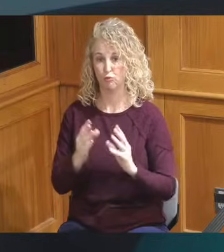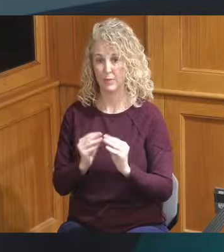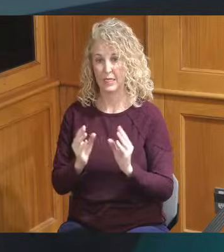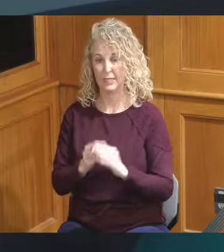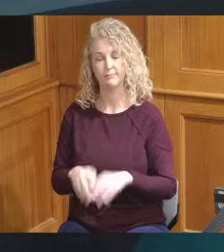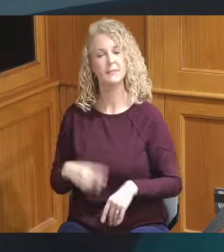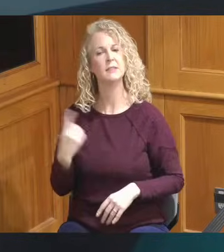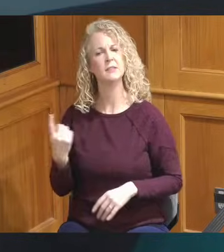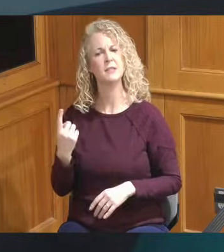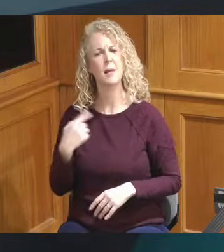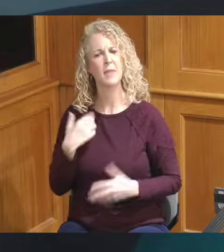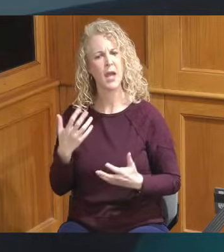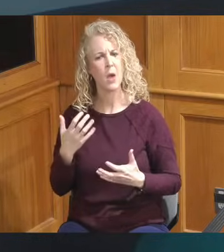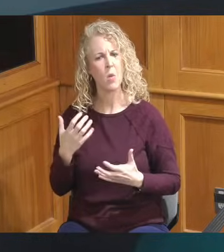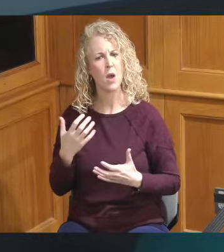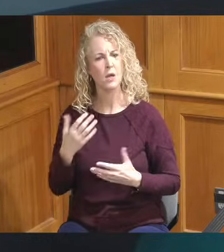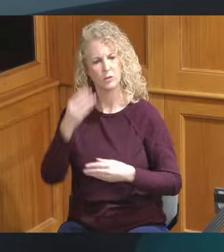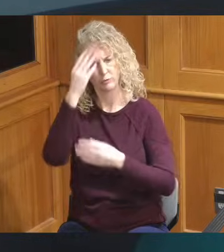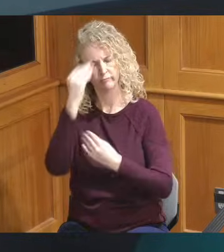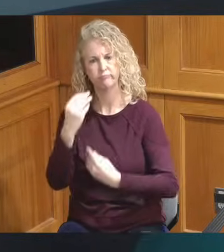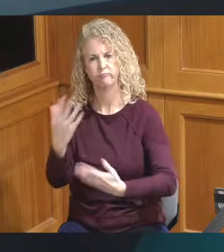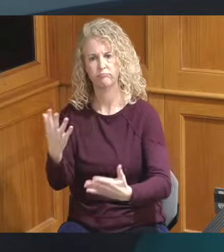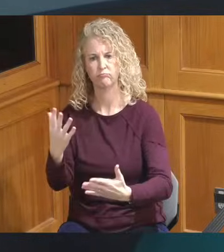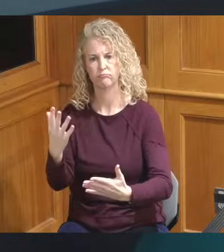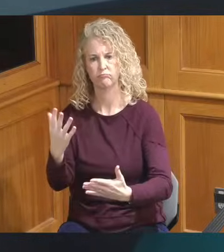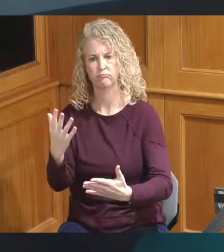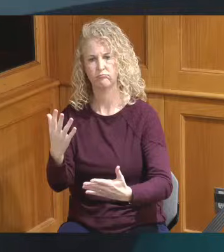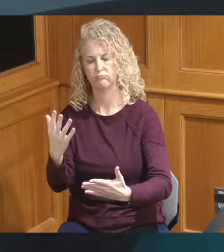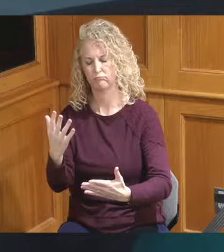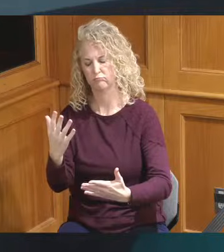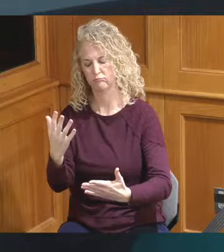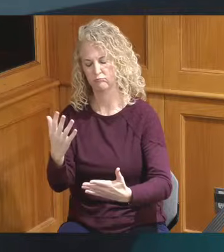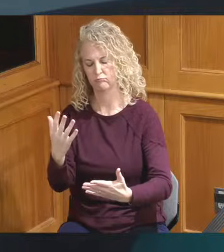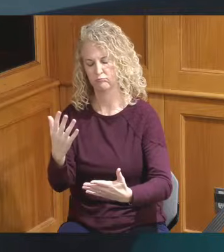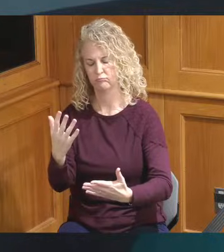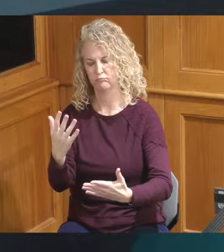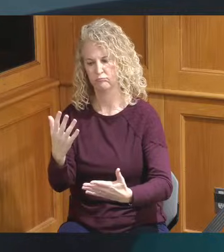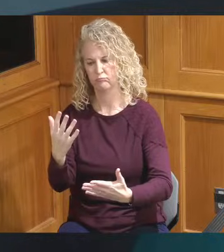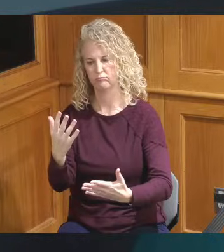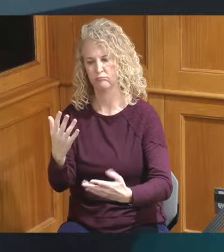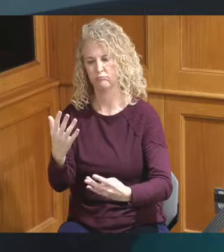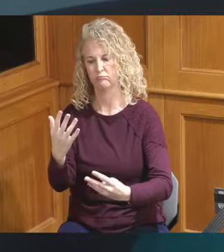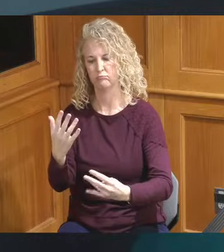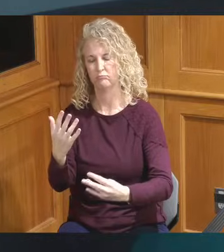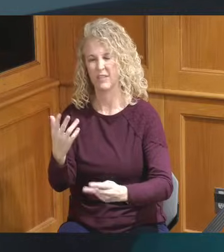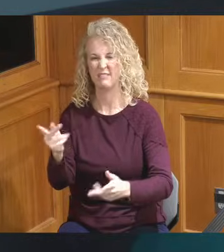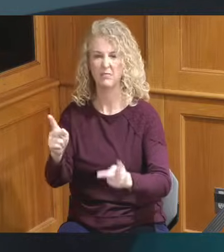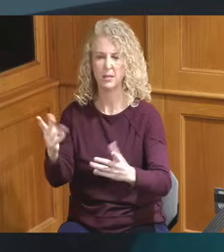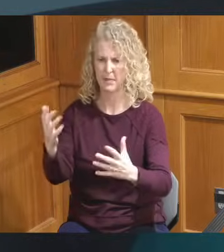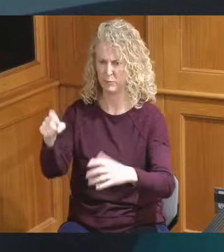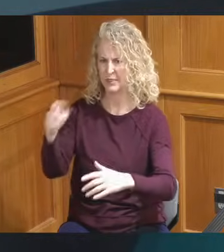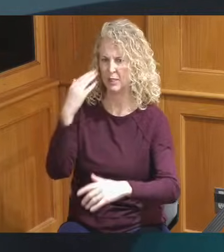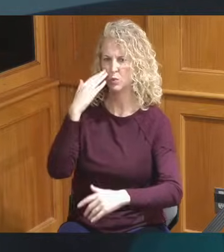that I wanted to make sure that I brought up at the meeting and want to put on the table is that